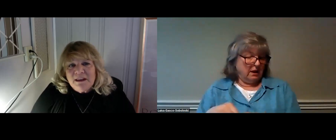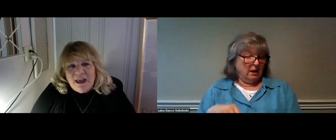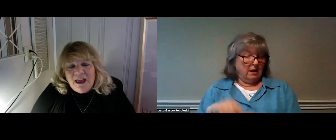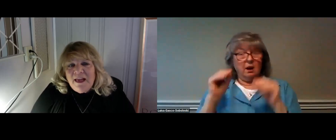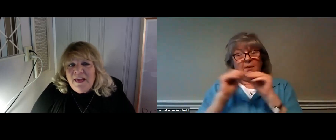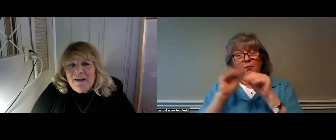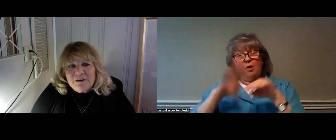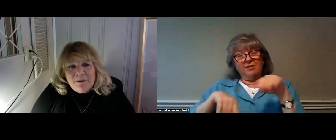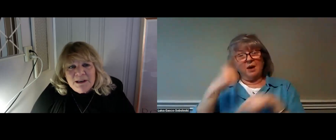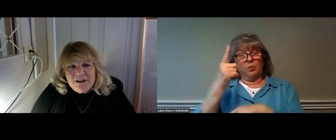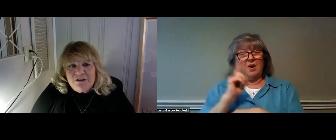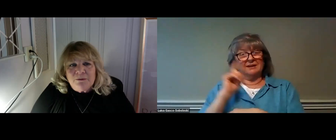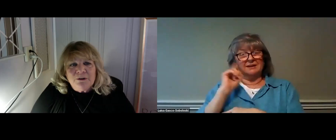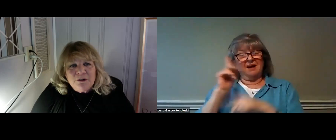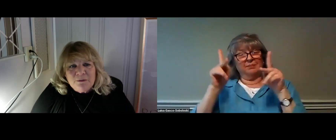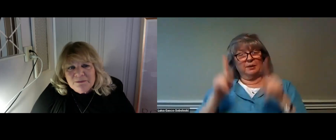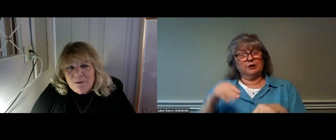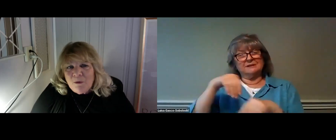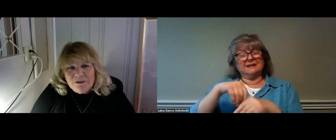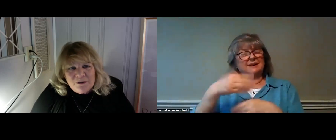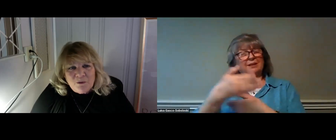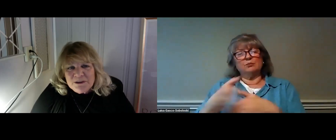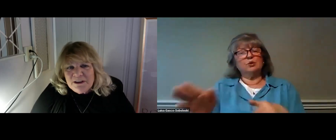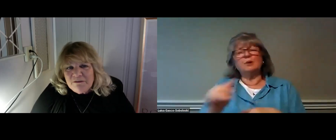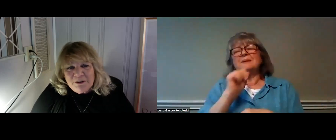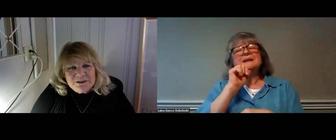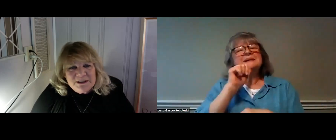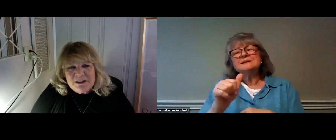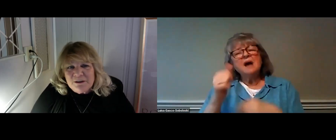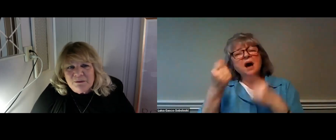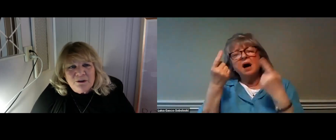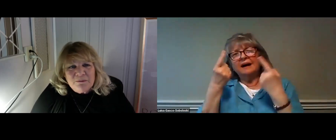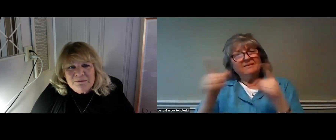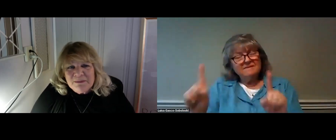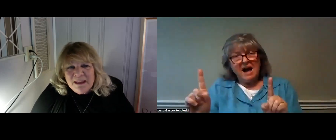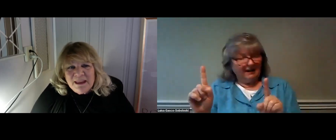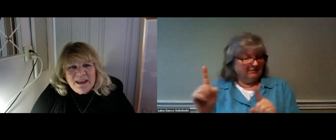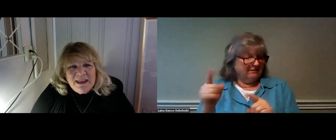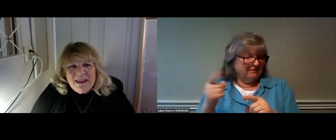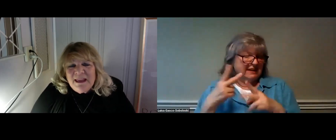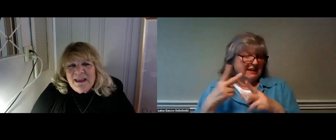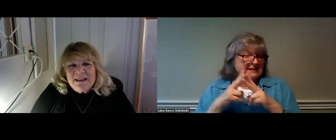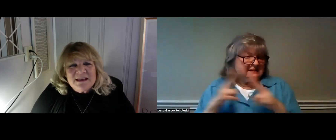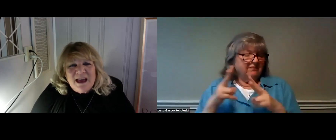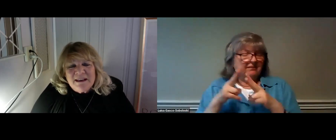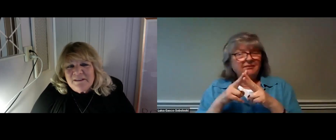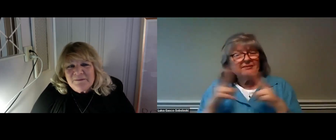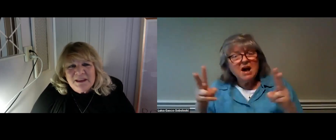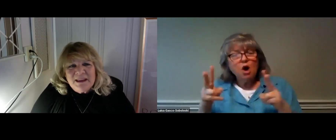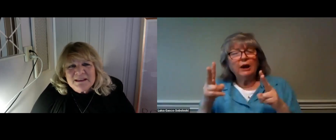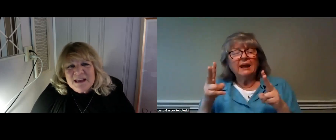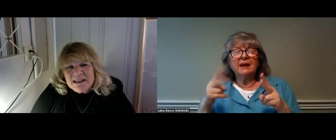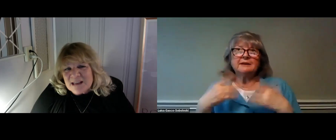everybody in the room, more than one deaf person in the room, it's not